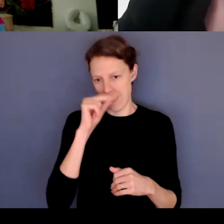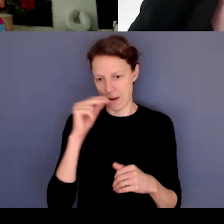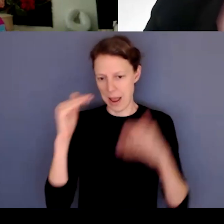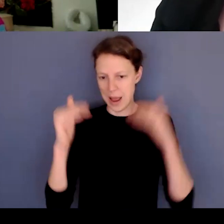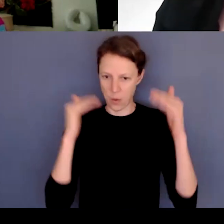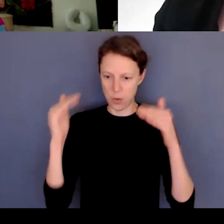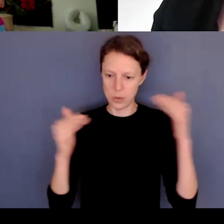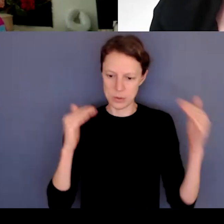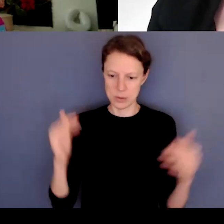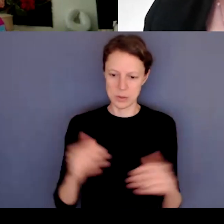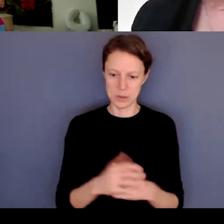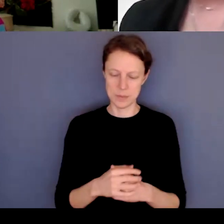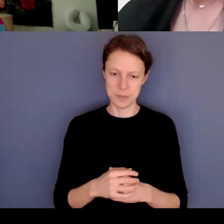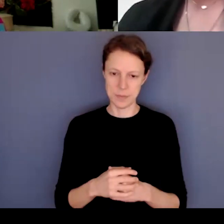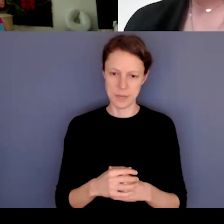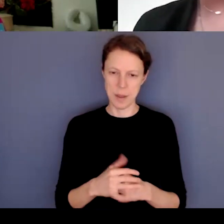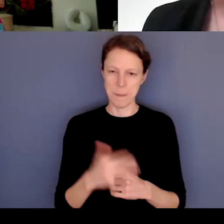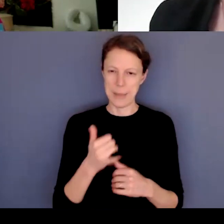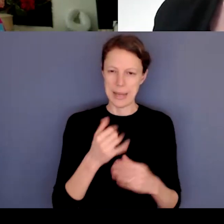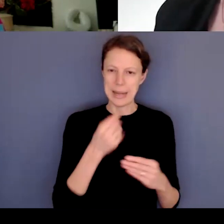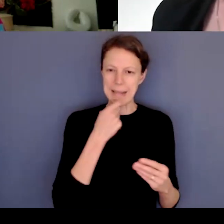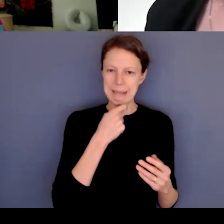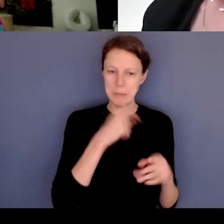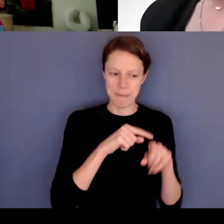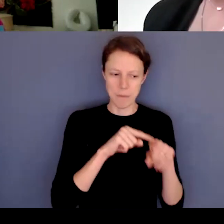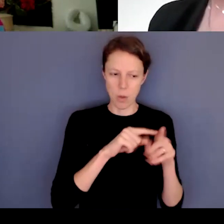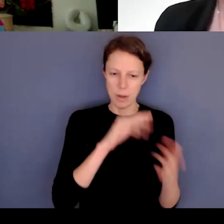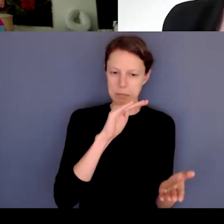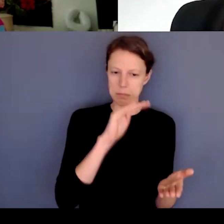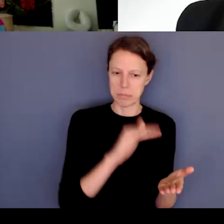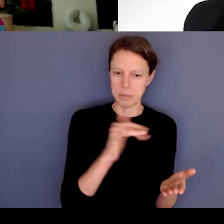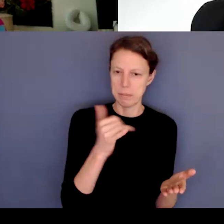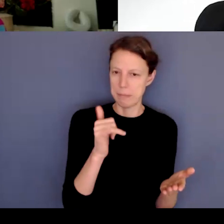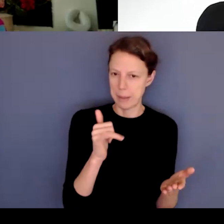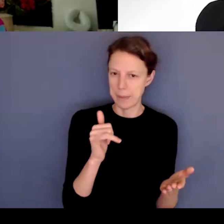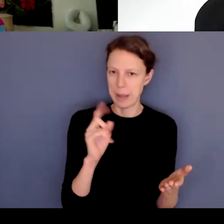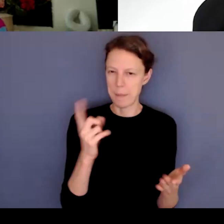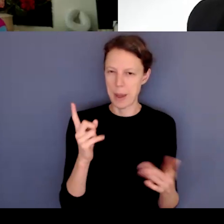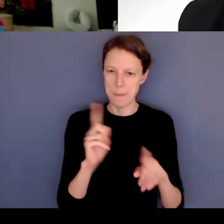some of our following away. But I think the sorts of people we're trying to target are that kind of later High School, young